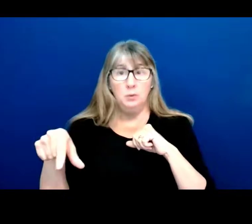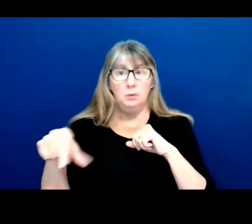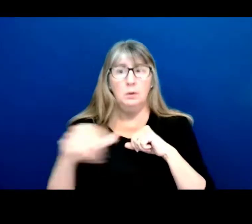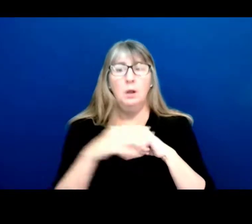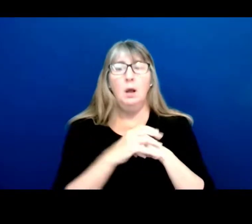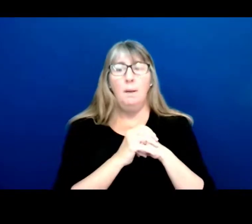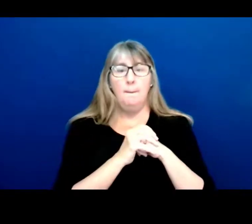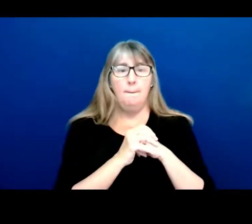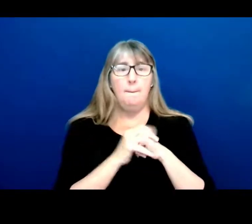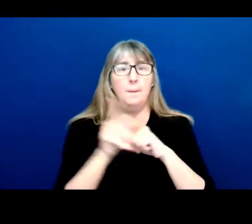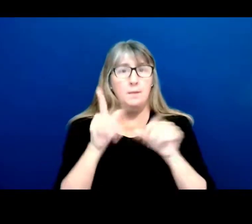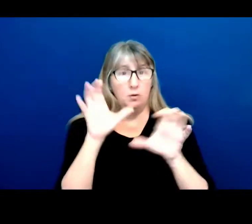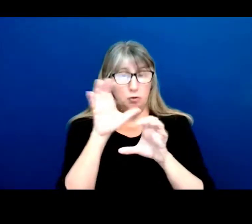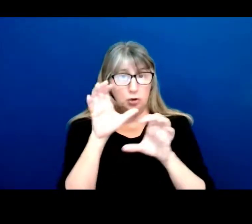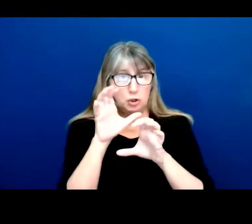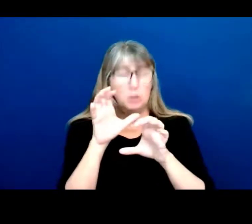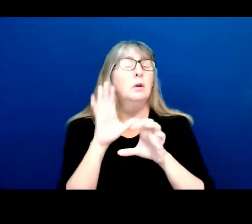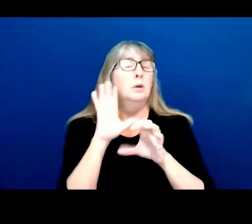in a search, you should come up with the page.